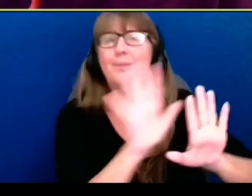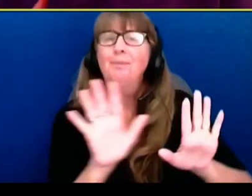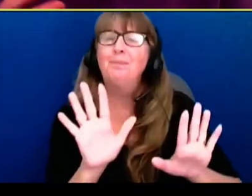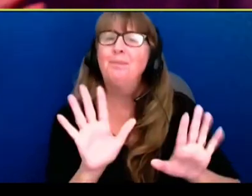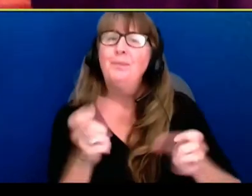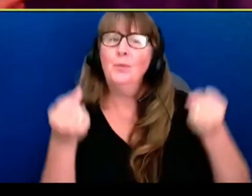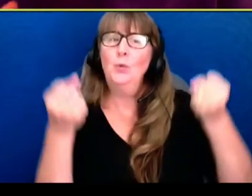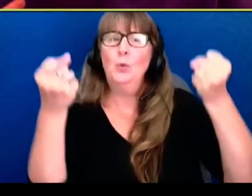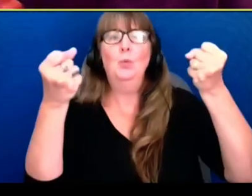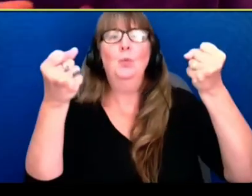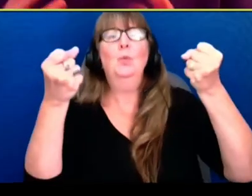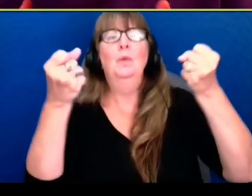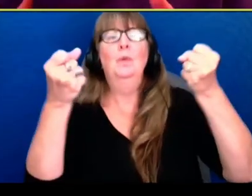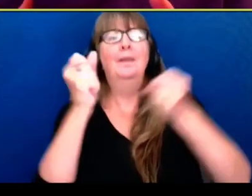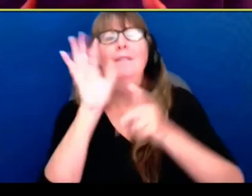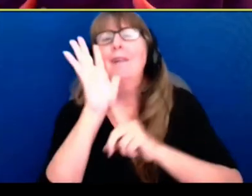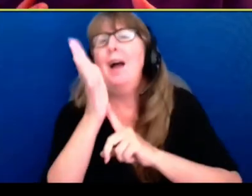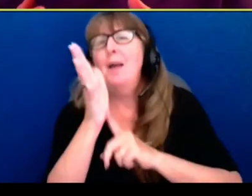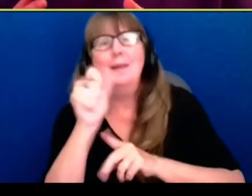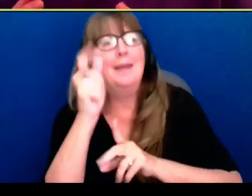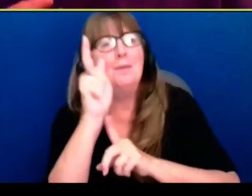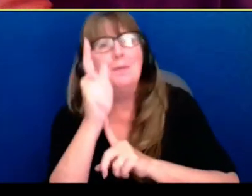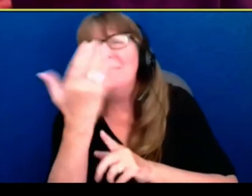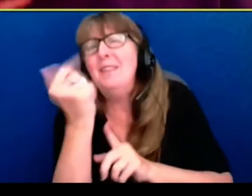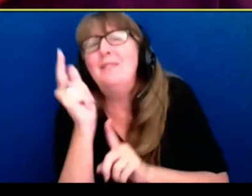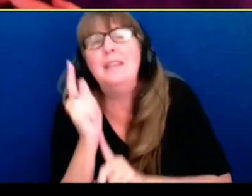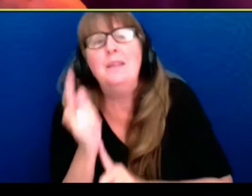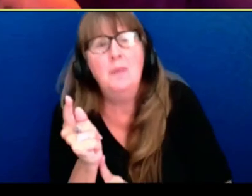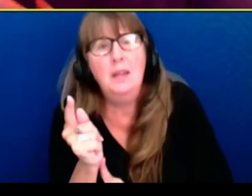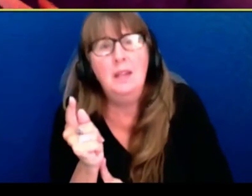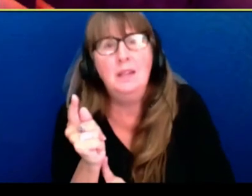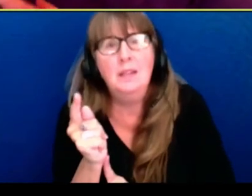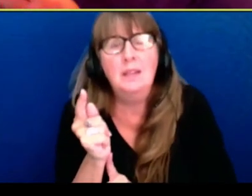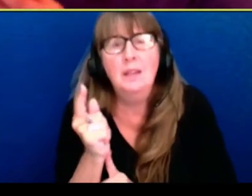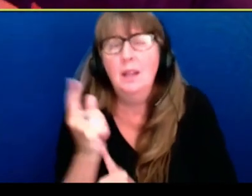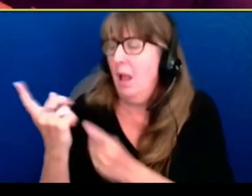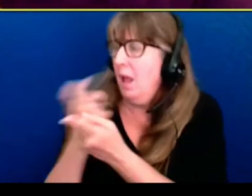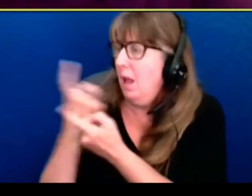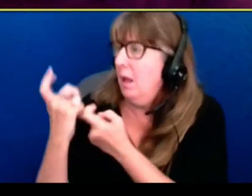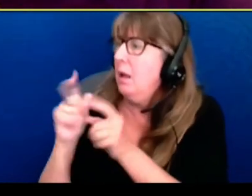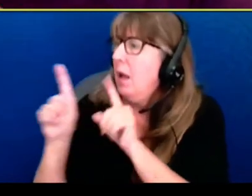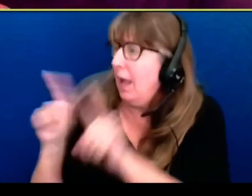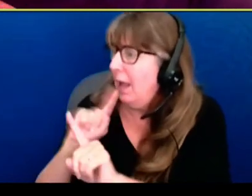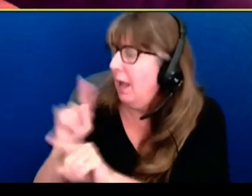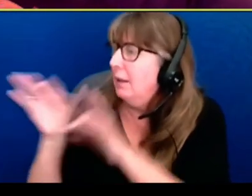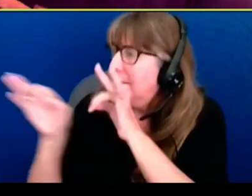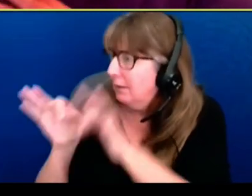But that have five minutes, 10 minutes 15 minutes, can save you hours later on in the process